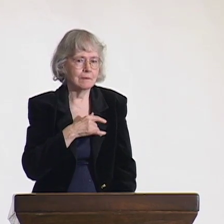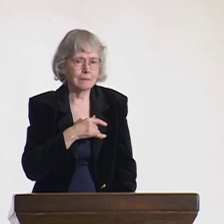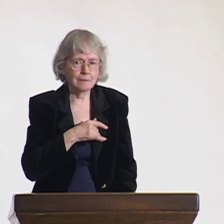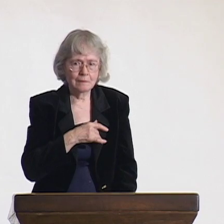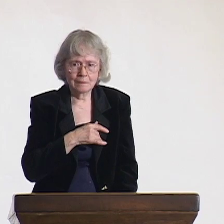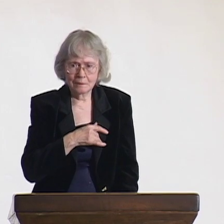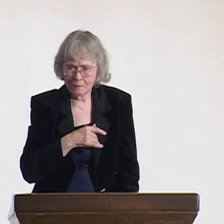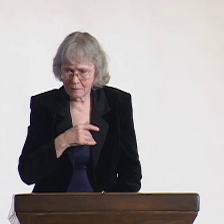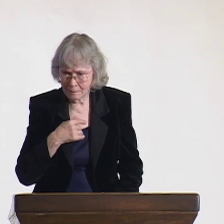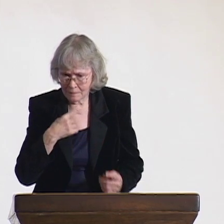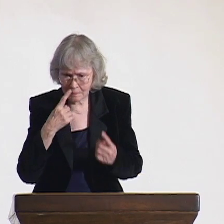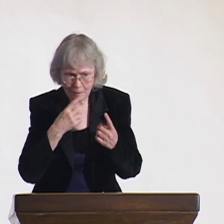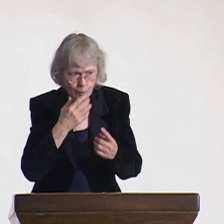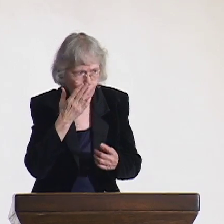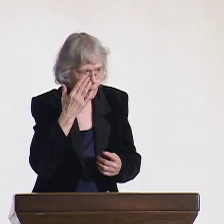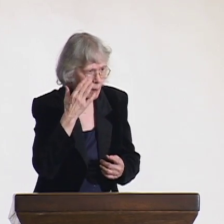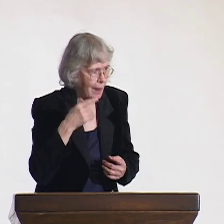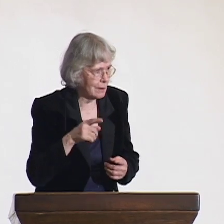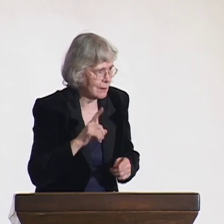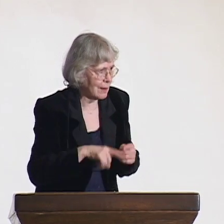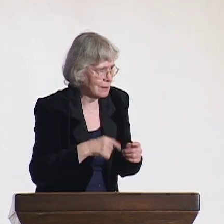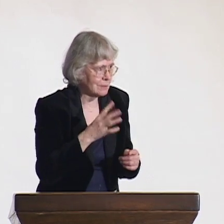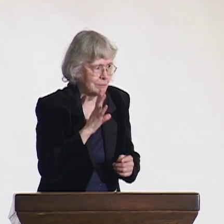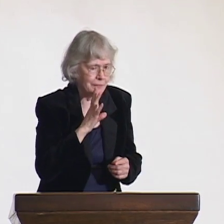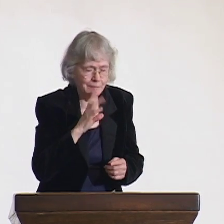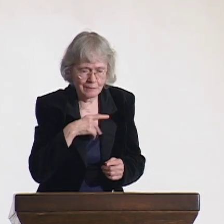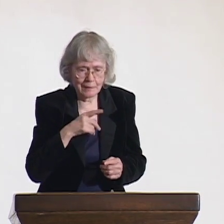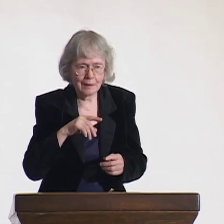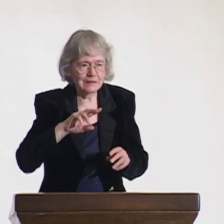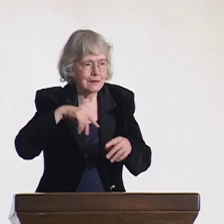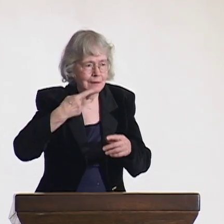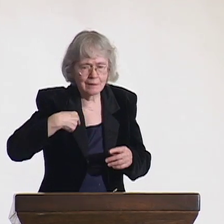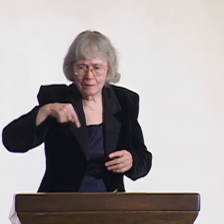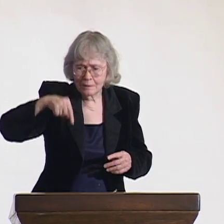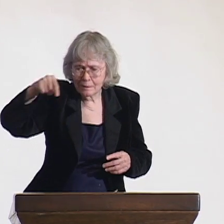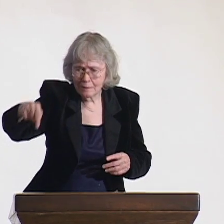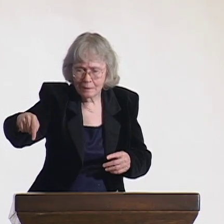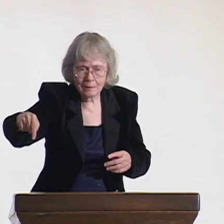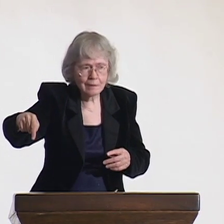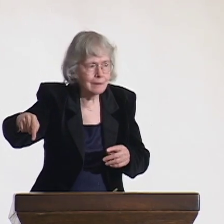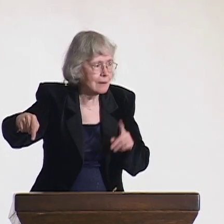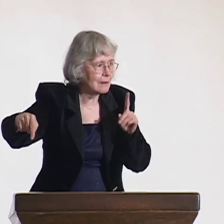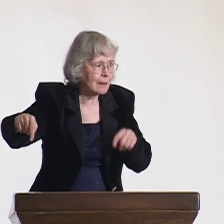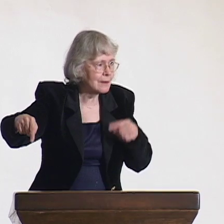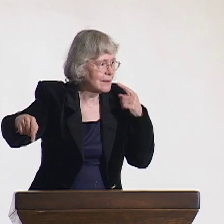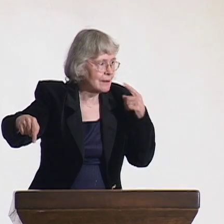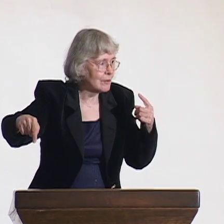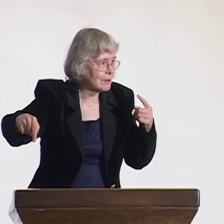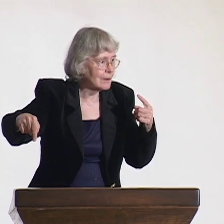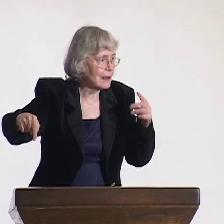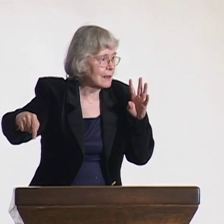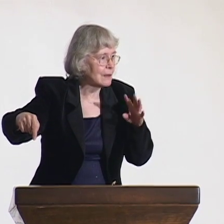until I realized none could speak like I could. It really hit me hard.